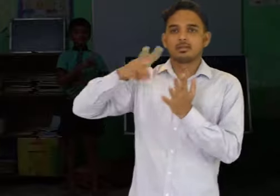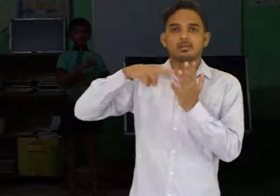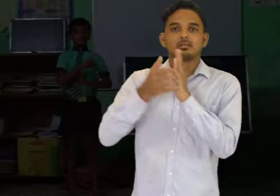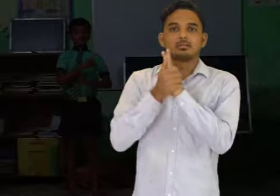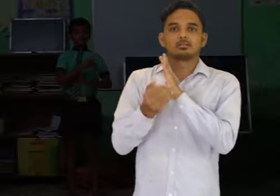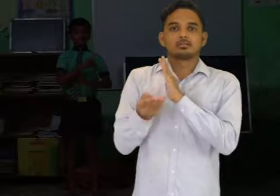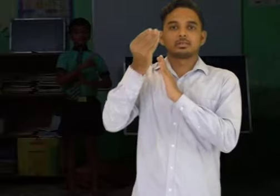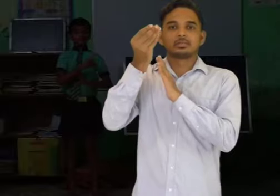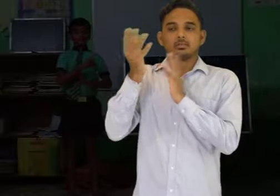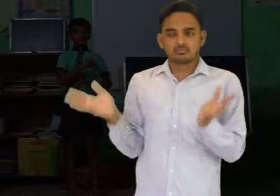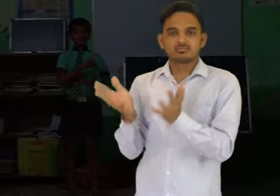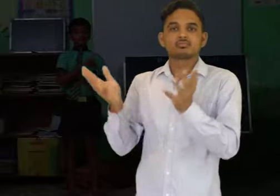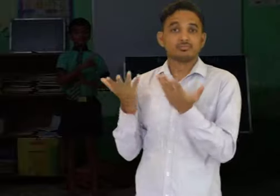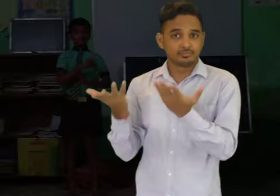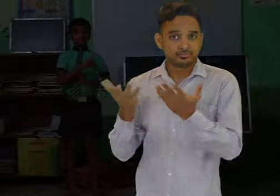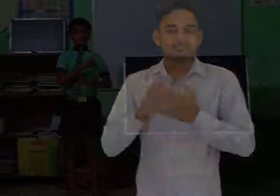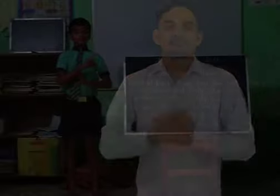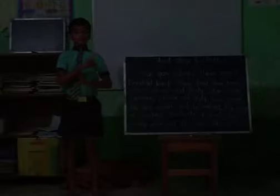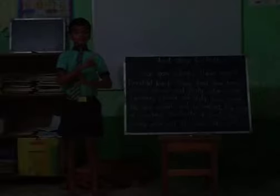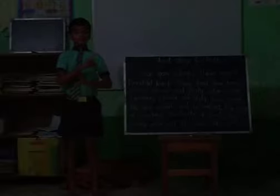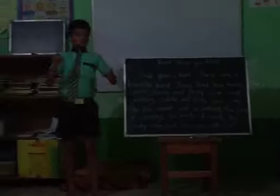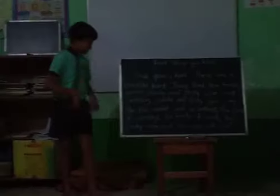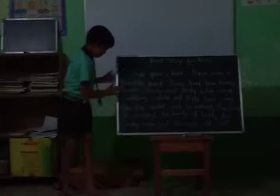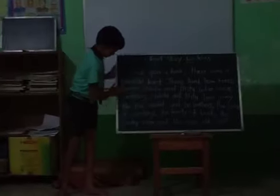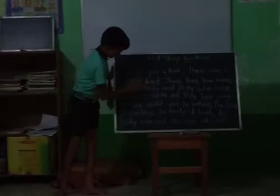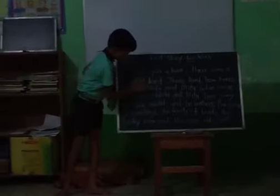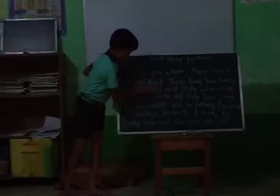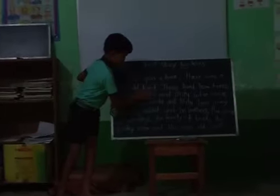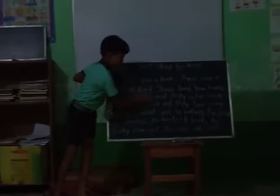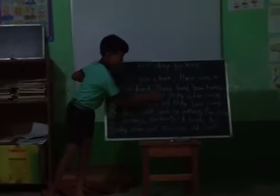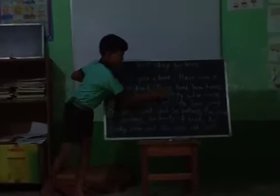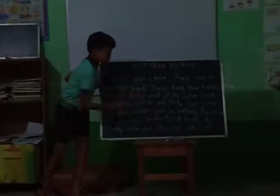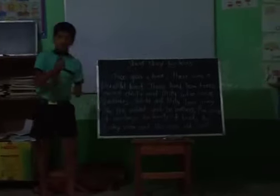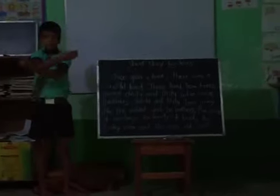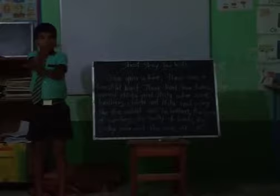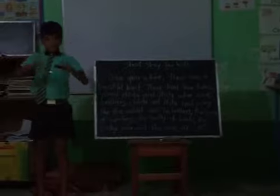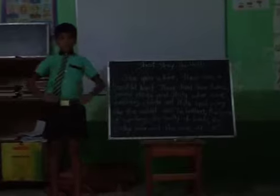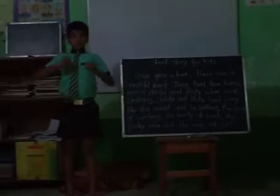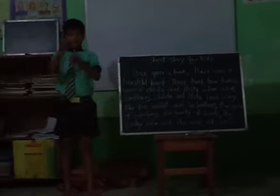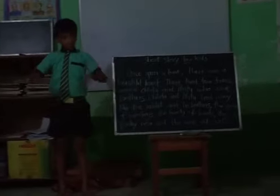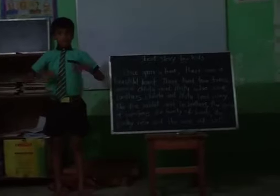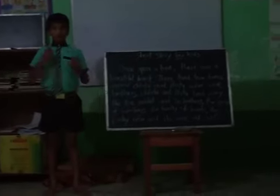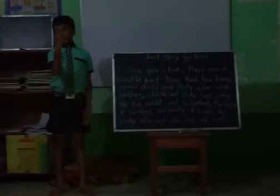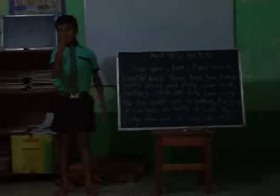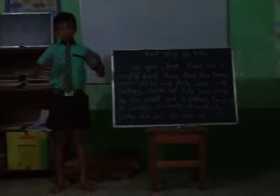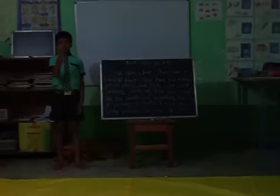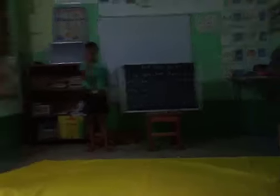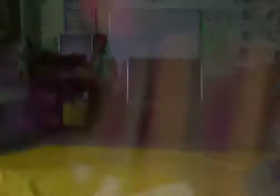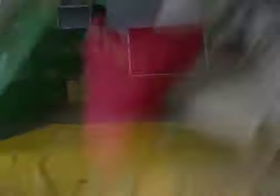the teacher facilitates the process once all the children have tried to sign and read the paragraph the teacher provides the correct explanation